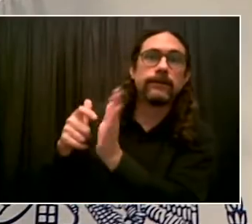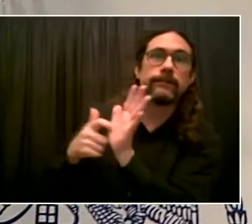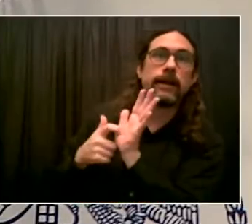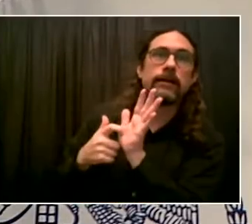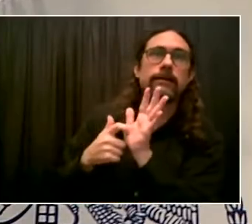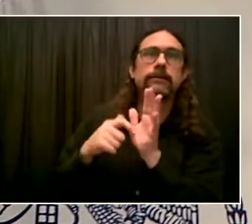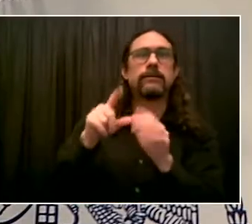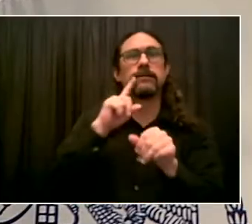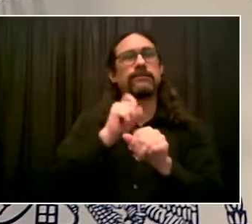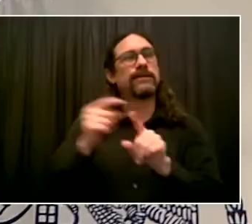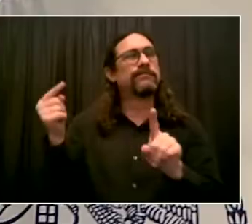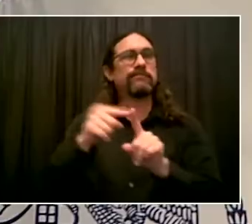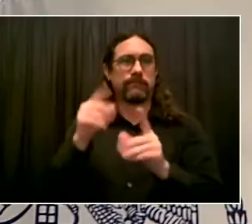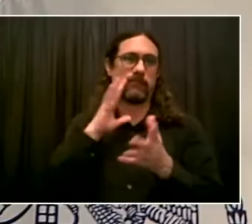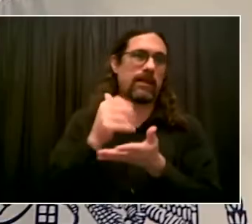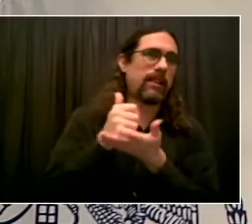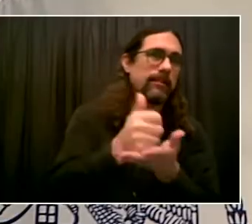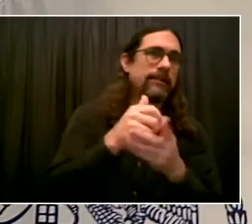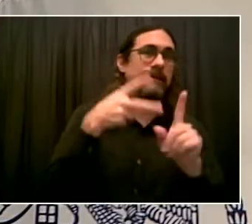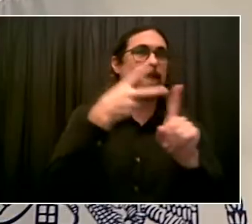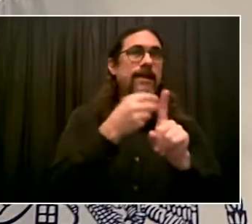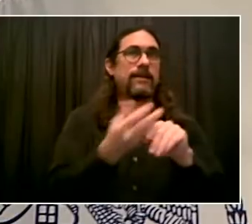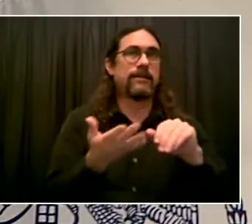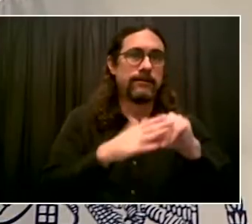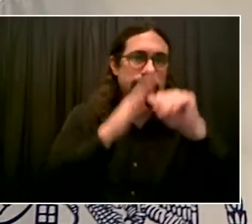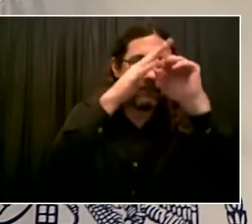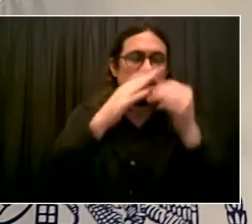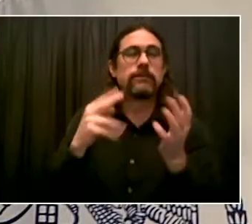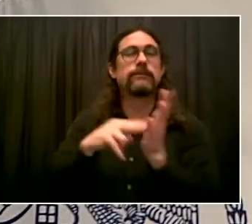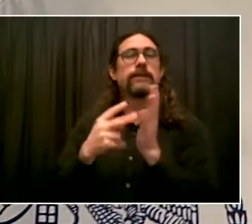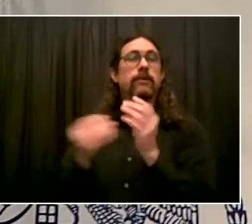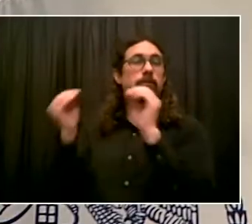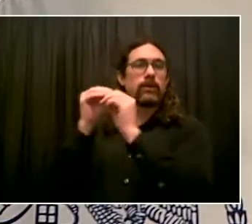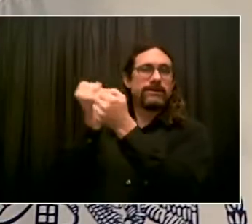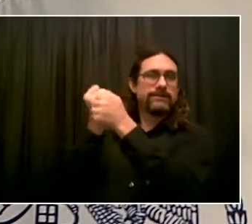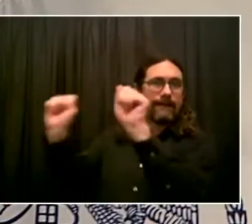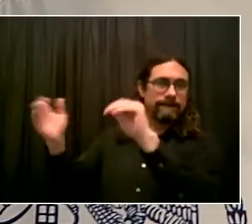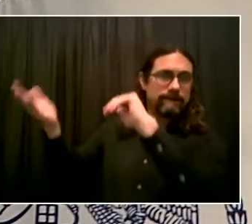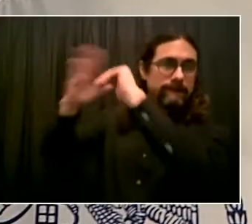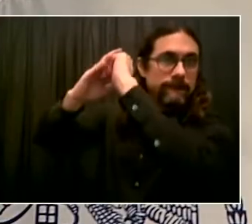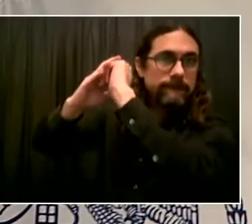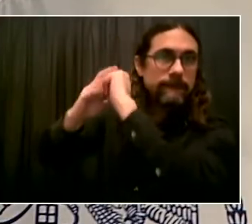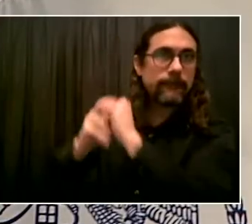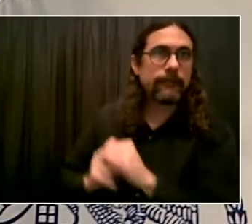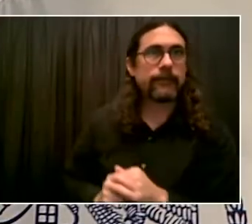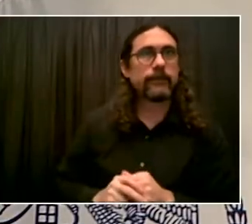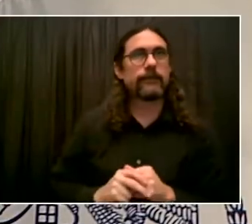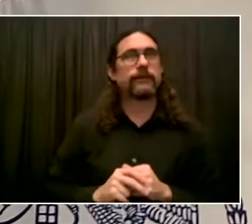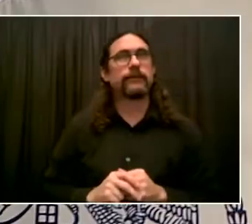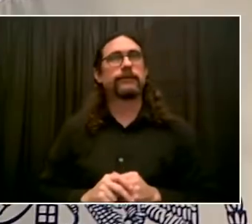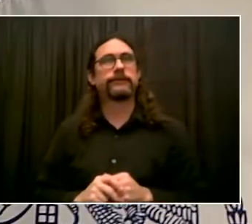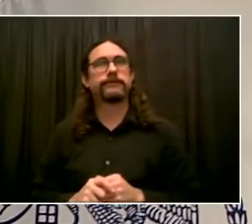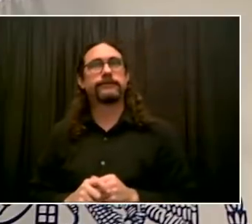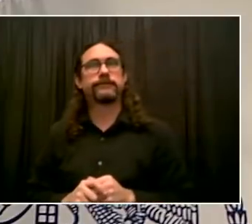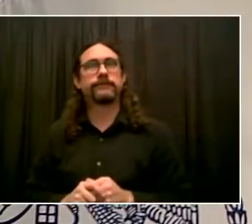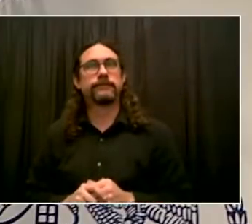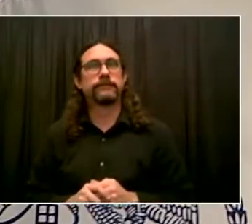BORROWING FROM THAT INPUT BUT IT'S MUCH MORE IMPORTANTLY BASED ON THE SINGLE MOST IMPORTA NT FACTOR, WHAT'S GOING TO KEEP NEW YORKERS SAFE AS WE NOW FACE A NEW THREAT AND THIS WILL DO THAT.